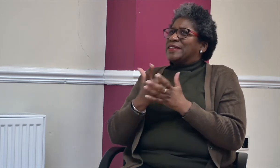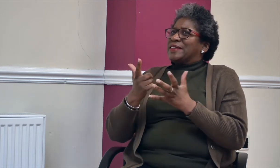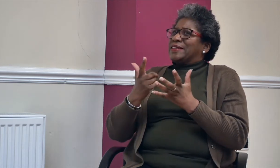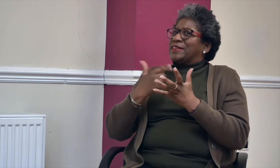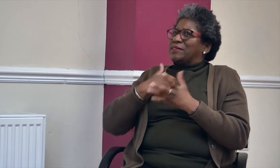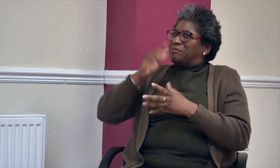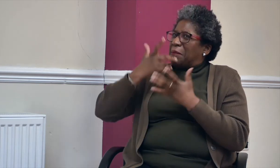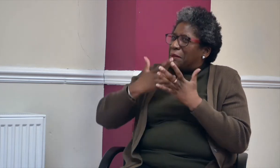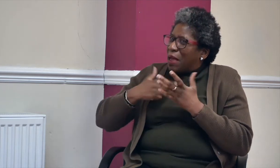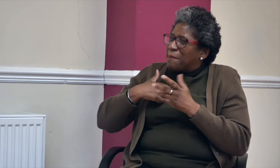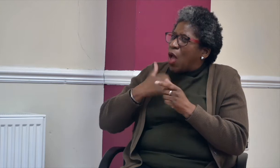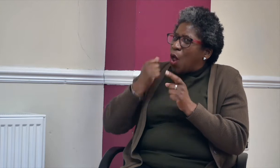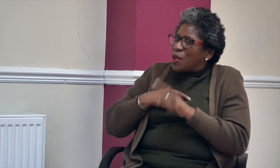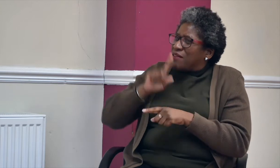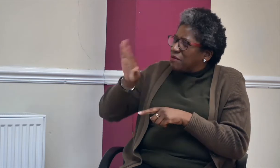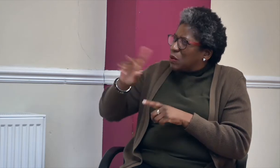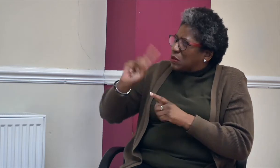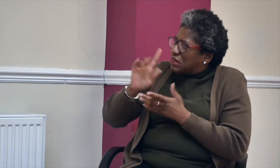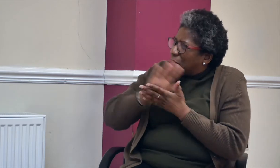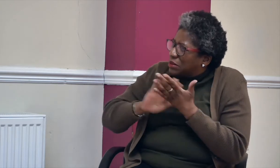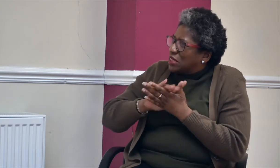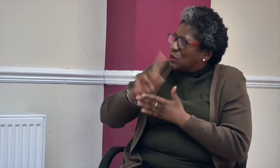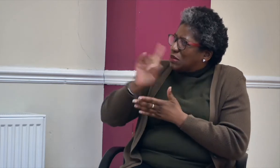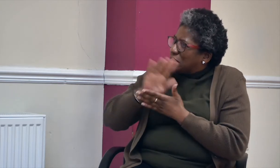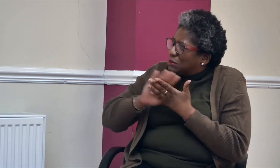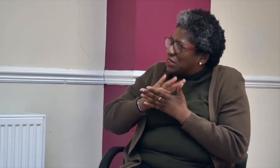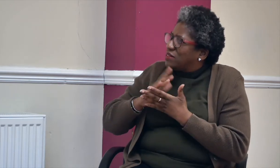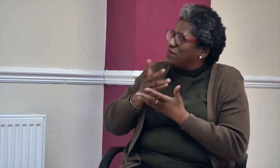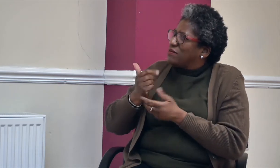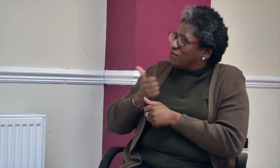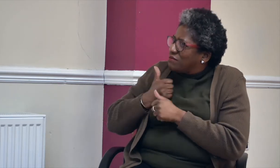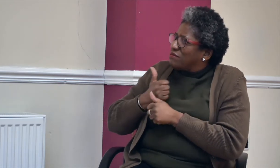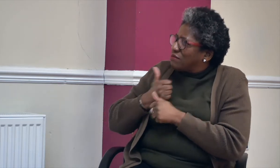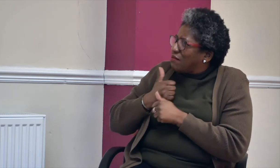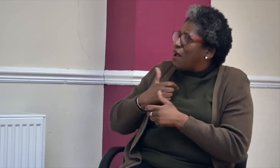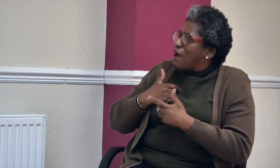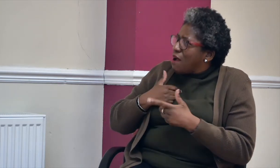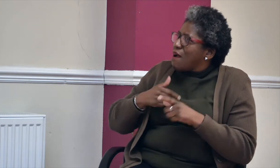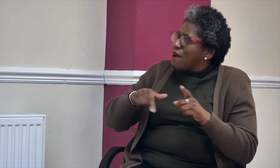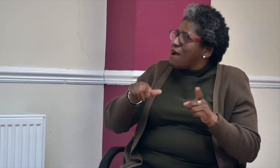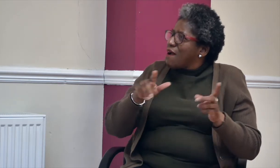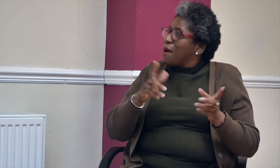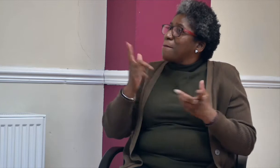I would often ask her to explain what things meant, and she would help me.